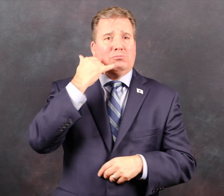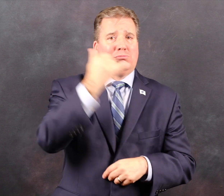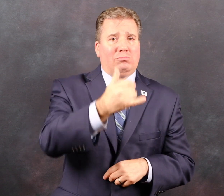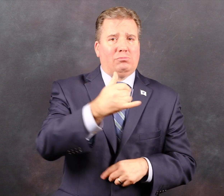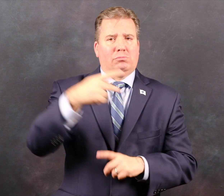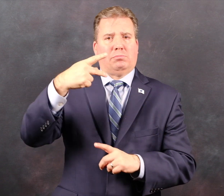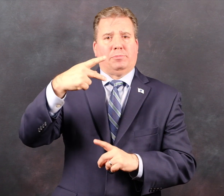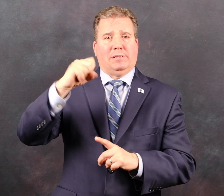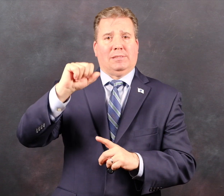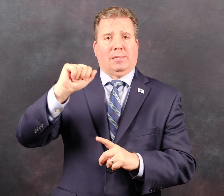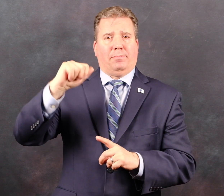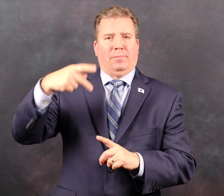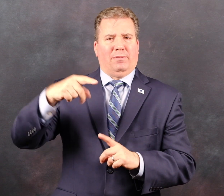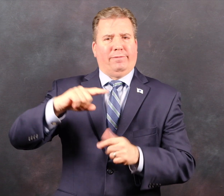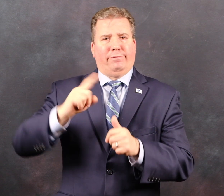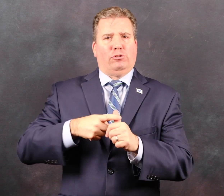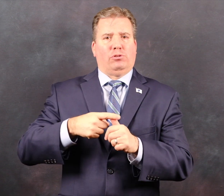at a Public Safety Answering Point.